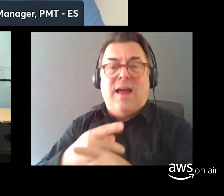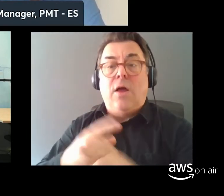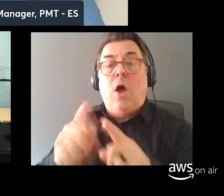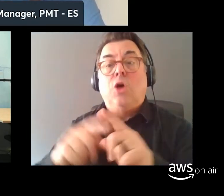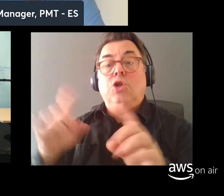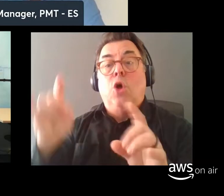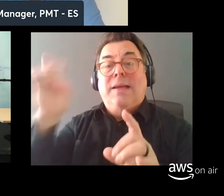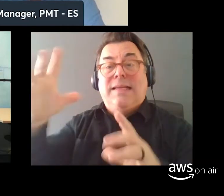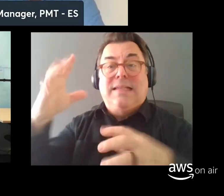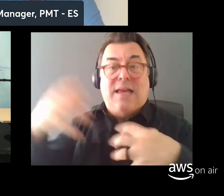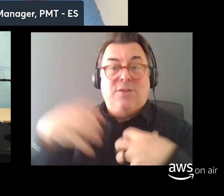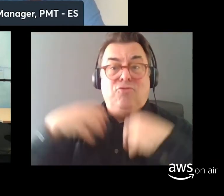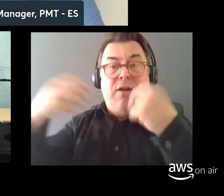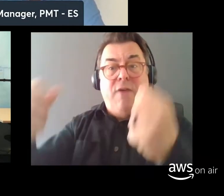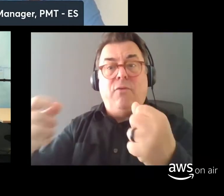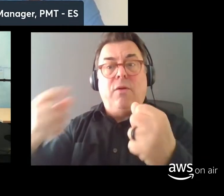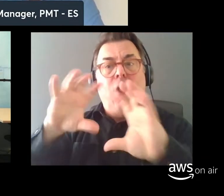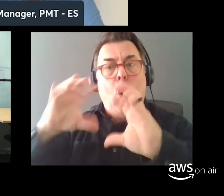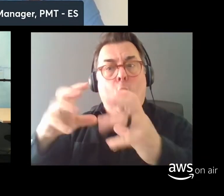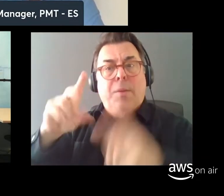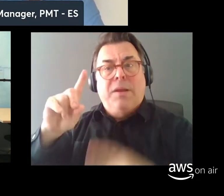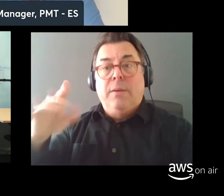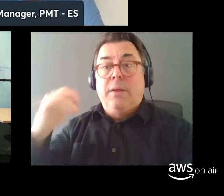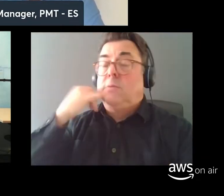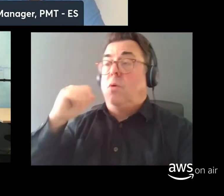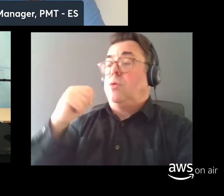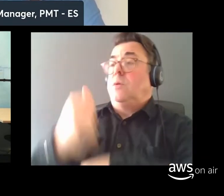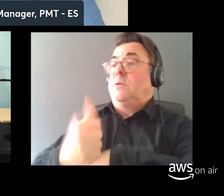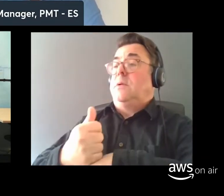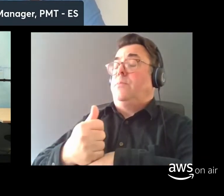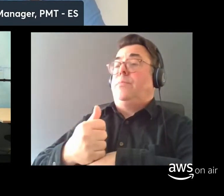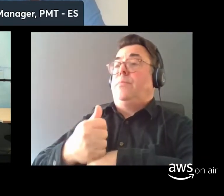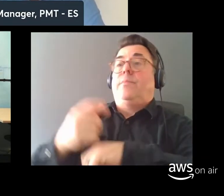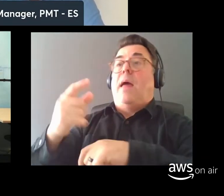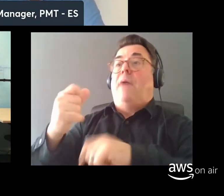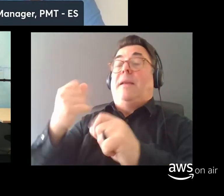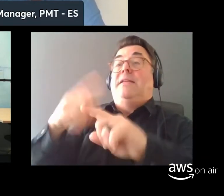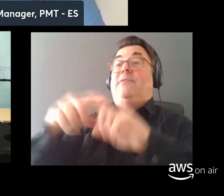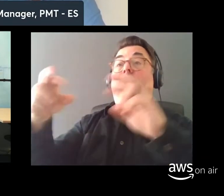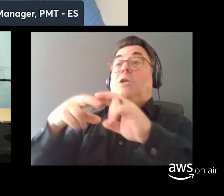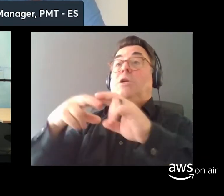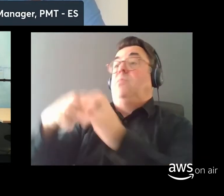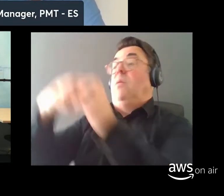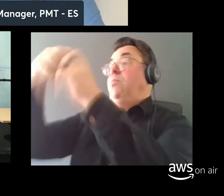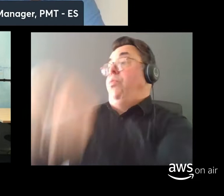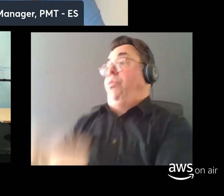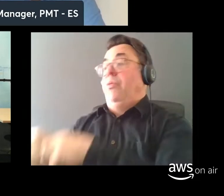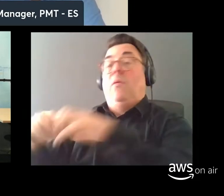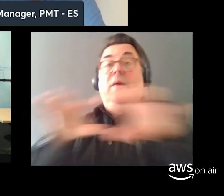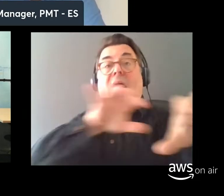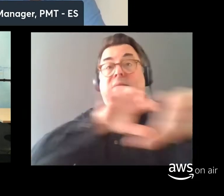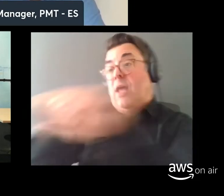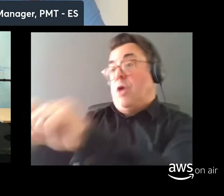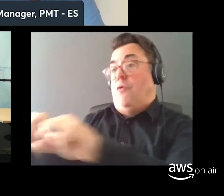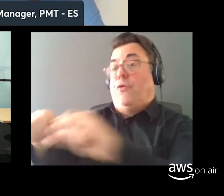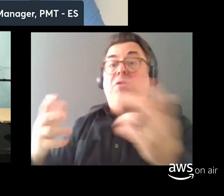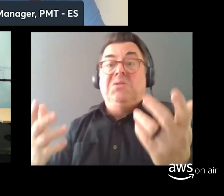so Global Database. You want to set across-region configurations. We support that as well with Aurora Serverless v2.